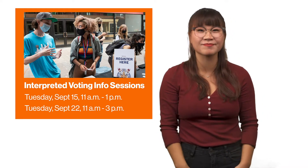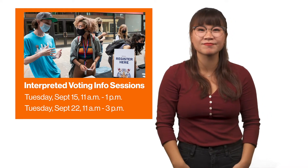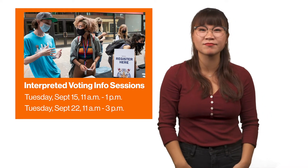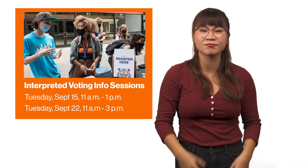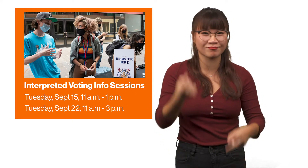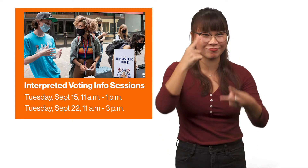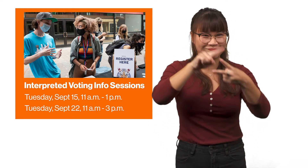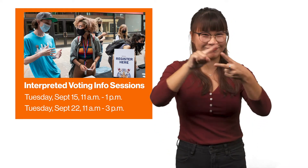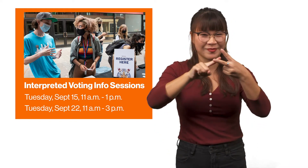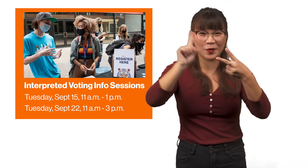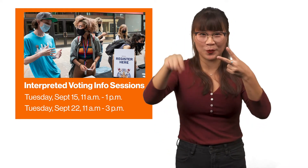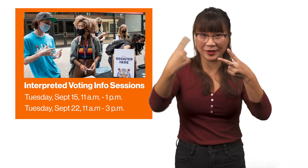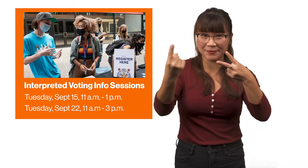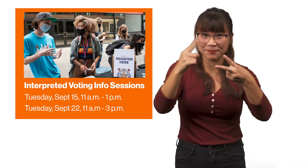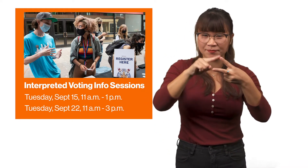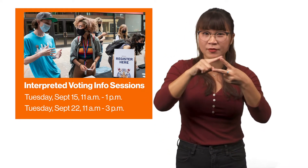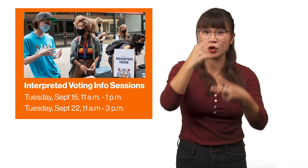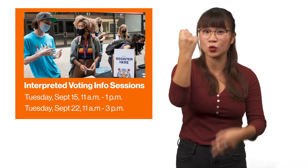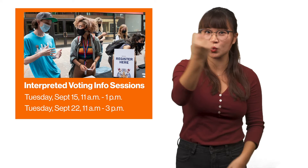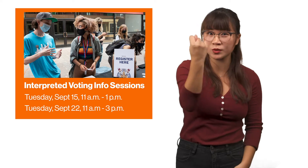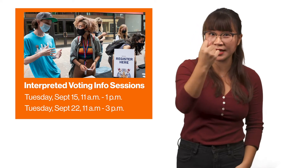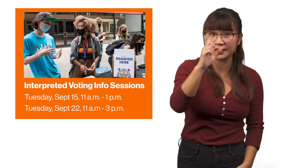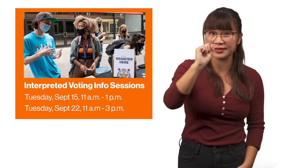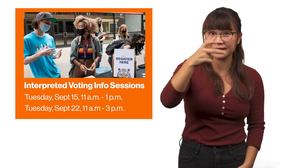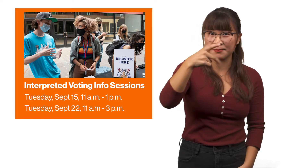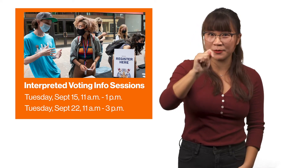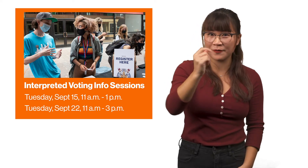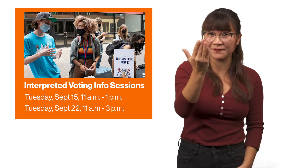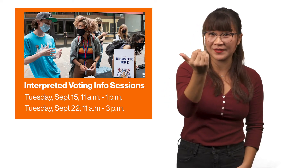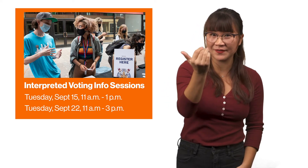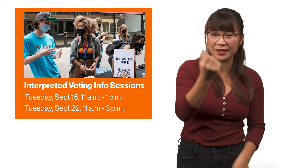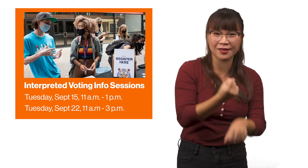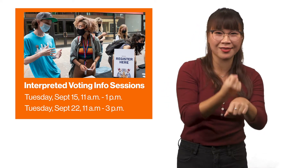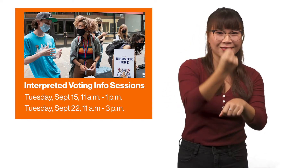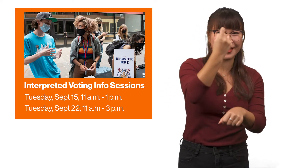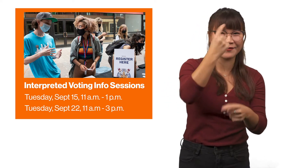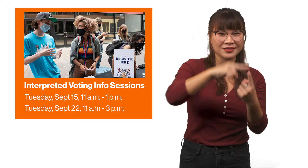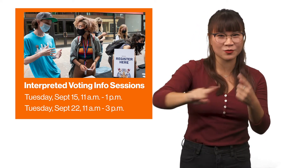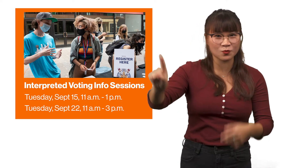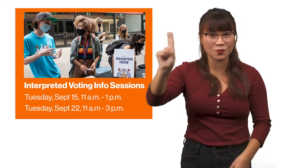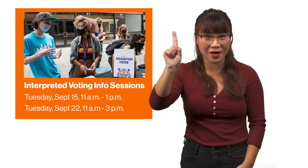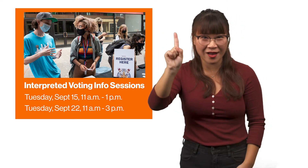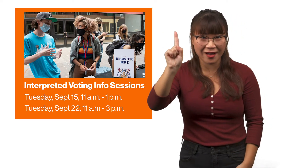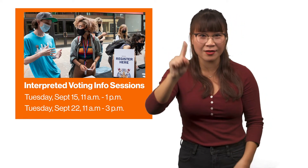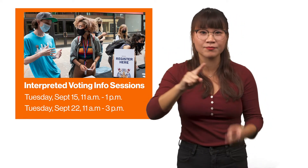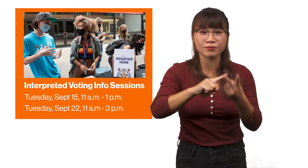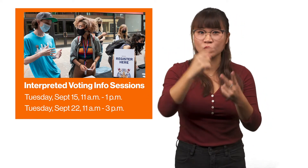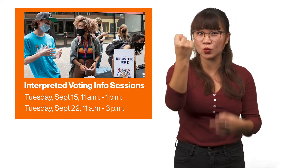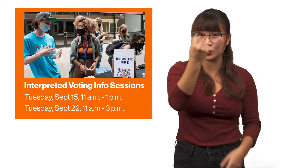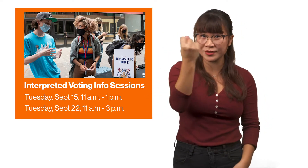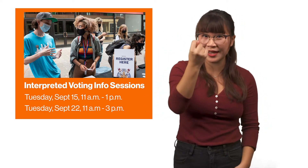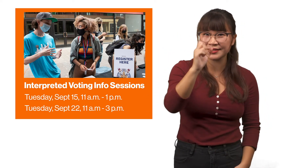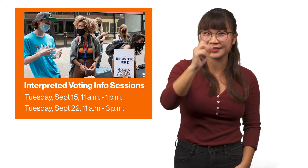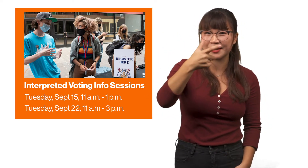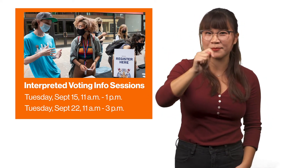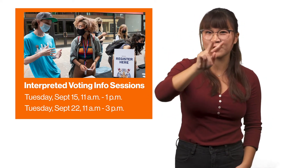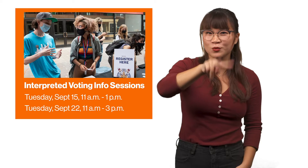Interpreters have been requested for Tuesday, September 15th from 11 a.m. to 1 p.m.